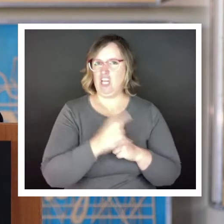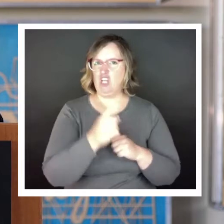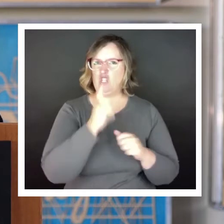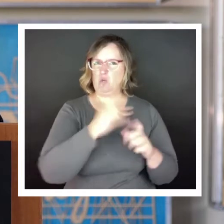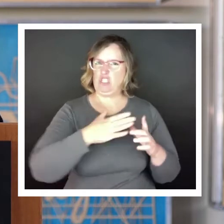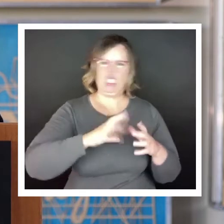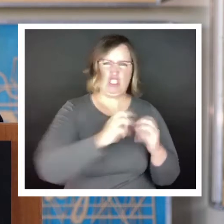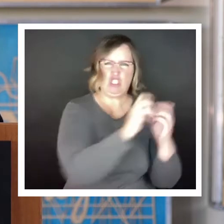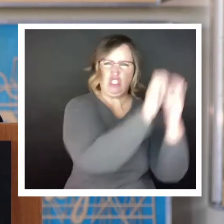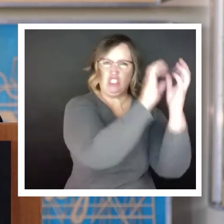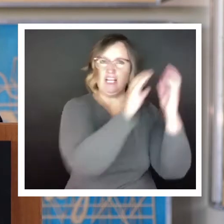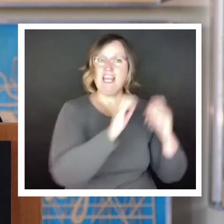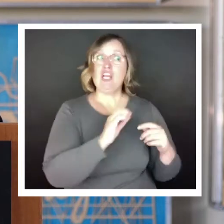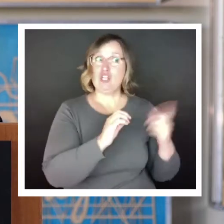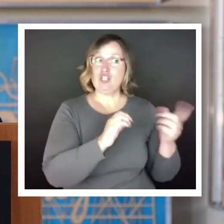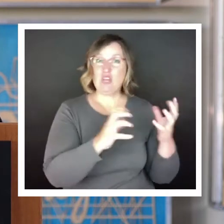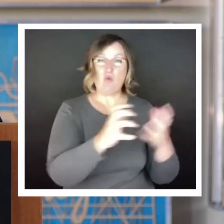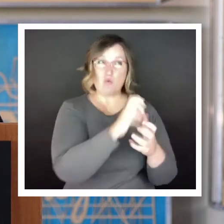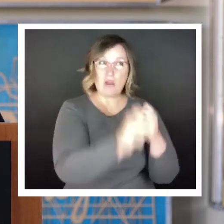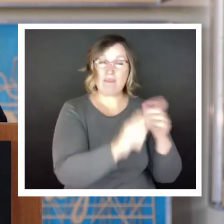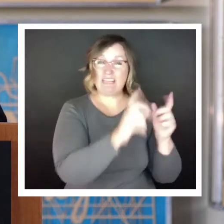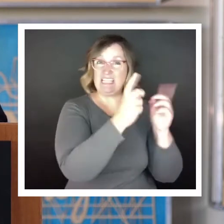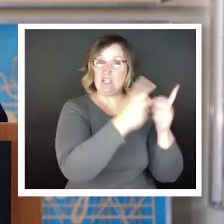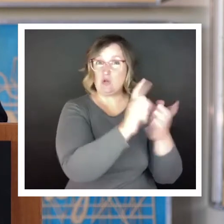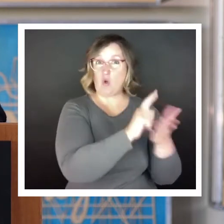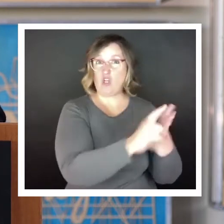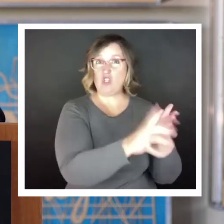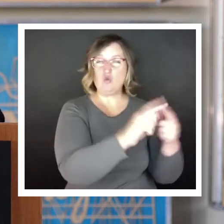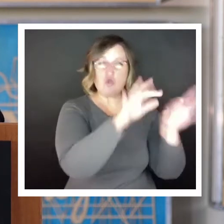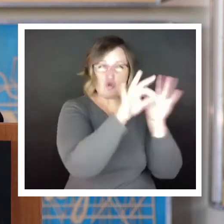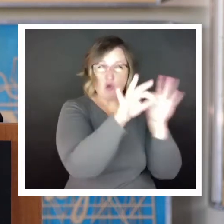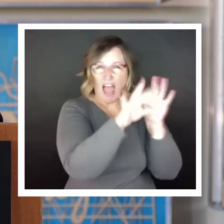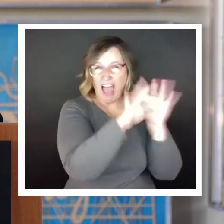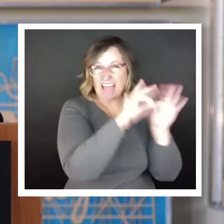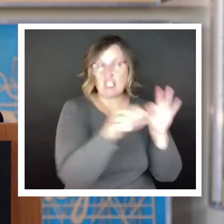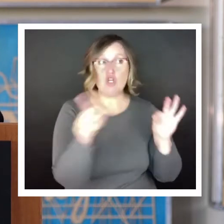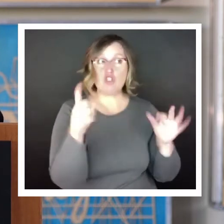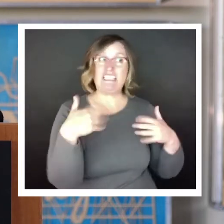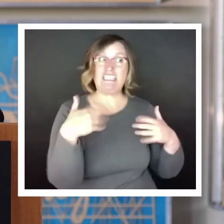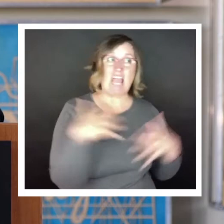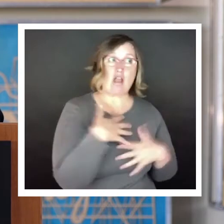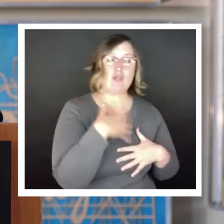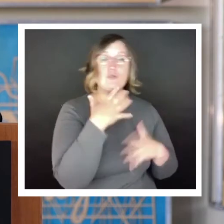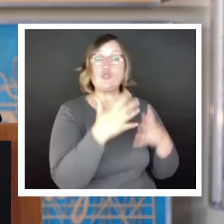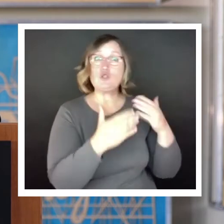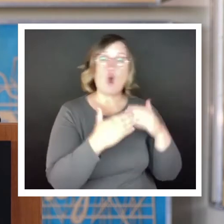She ripped those district lawyers to shreds. She scared them so much that the district immediately fired